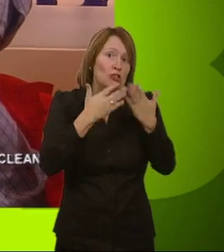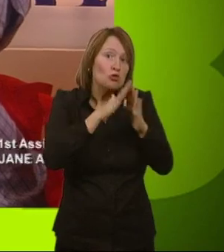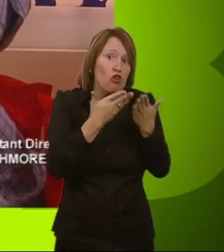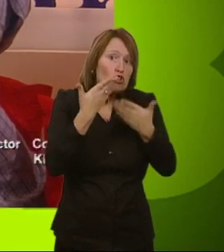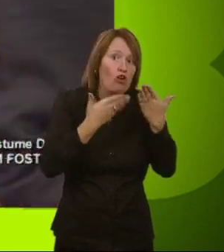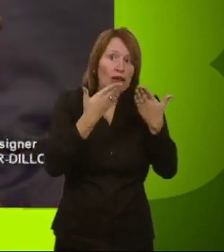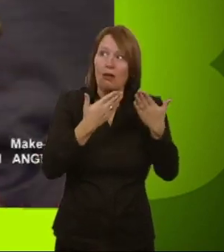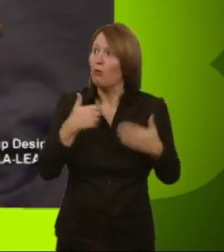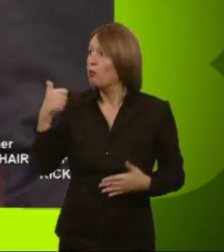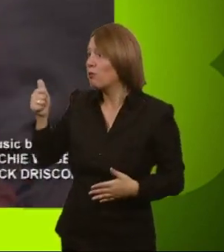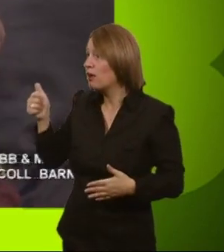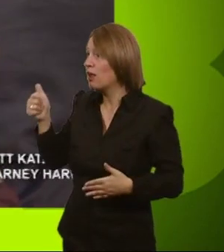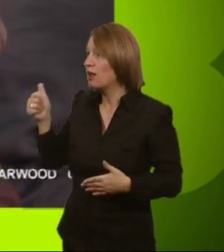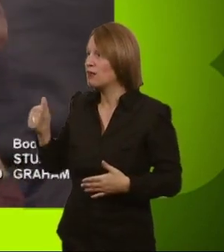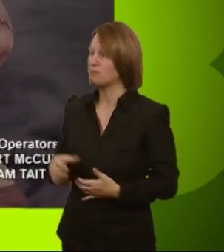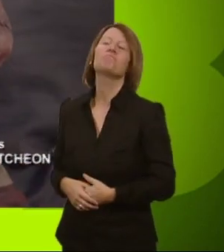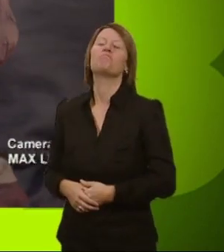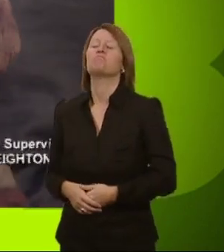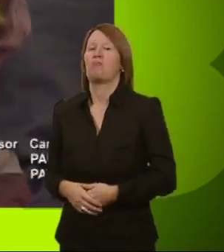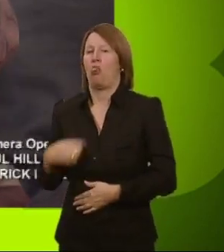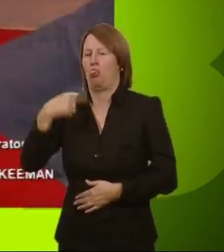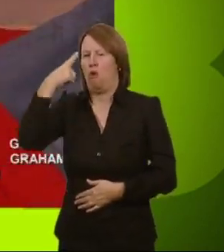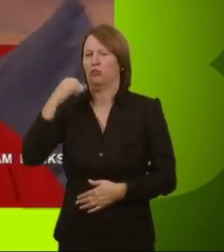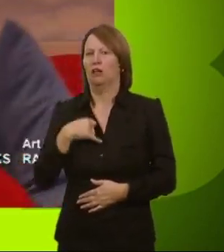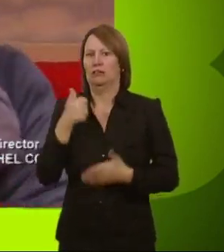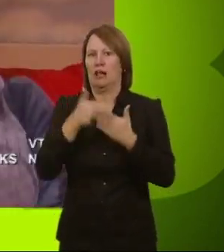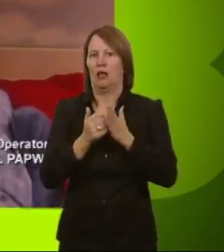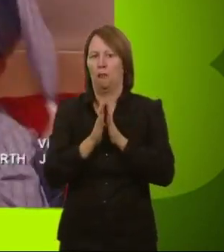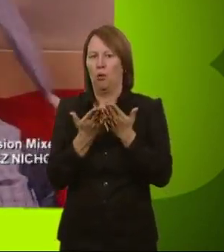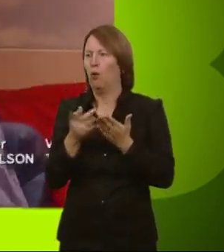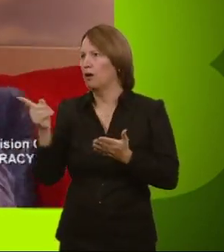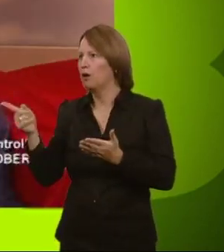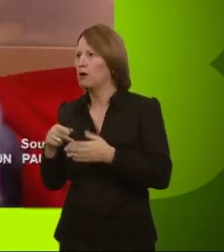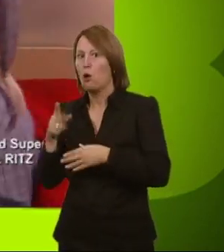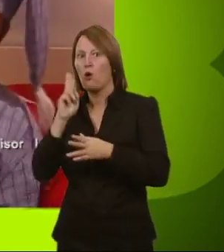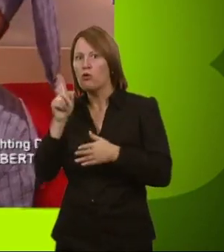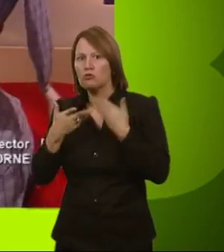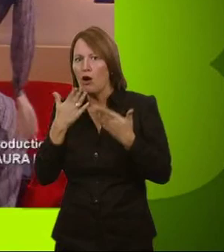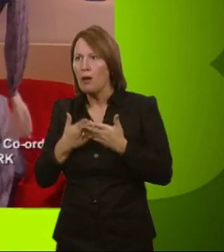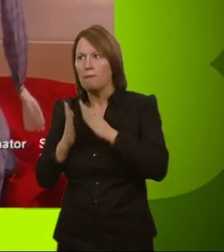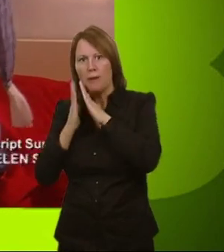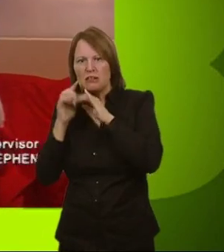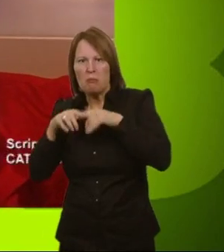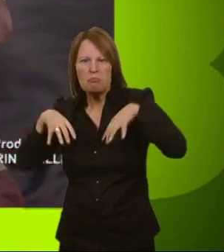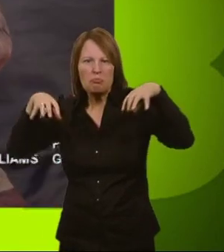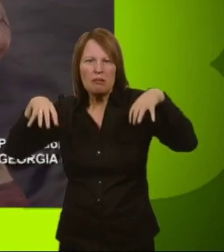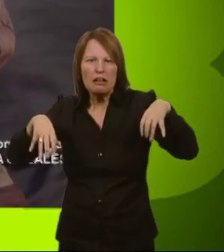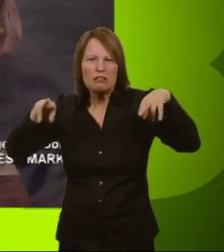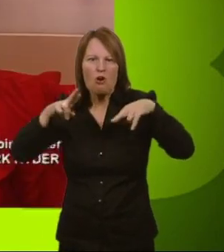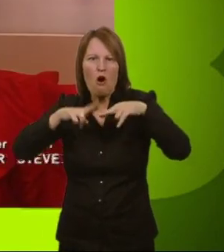neev groovy thought you might say that it's called The Bedtime Beast of Bonnie